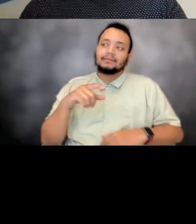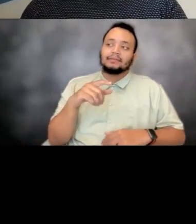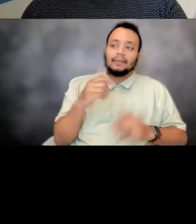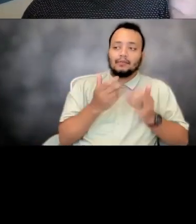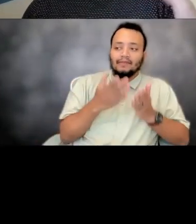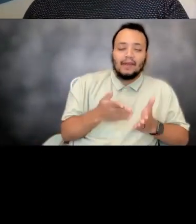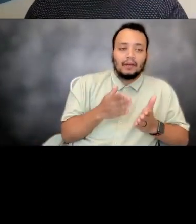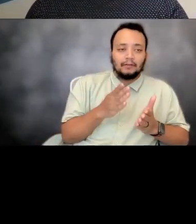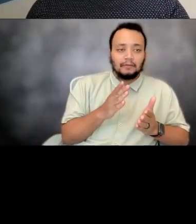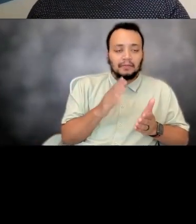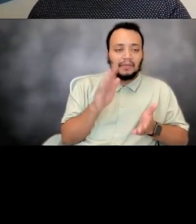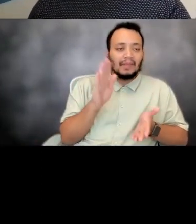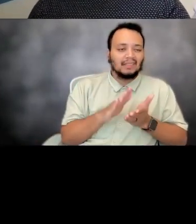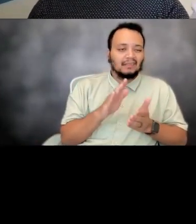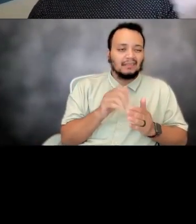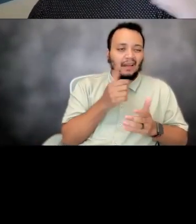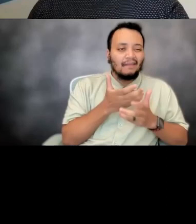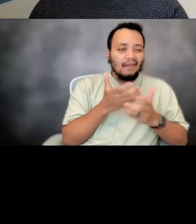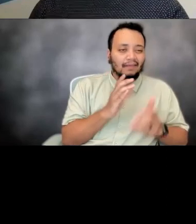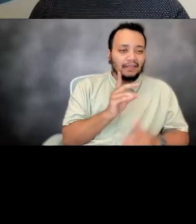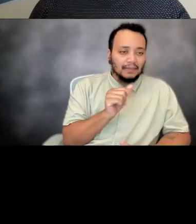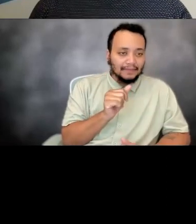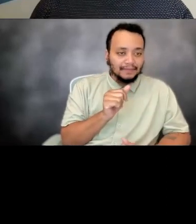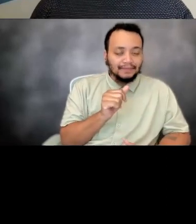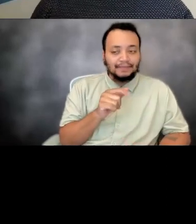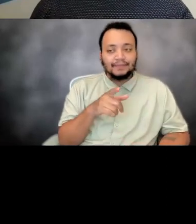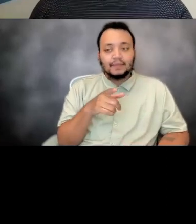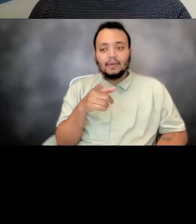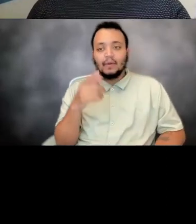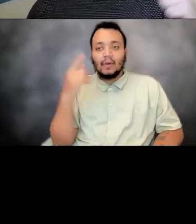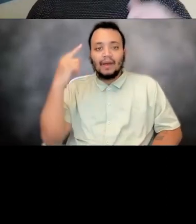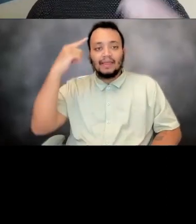which likely speaks some both to our outreach efforts again,